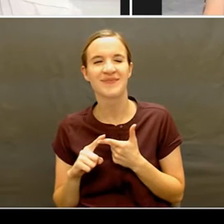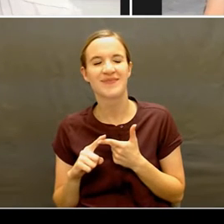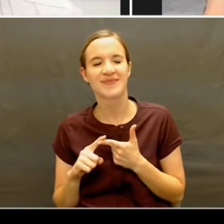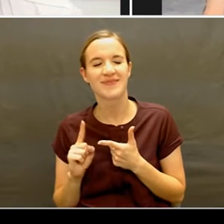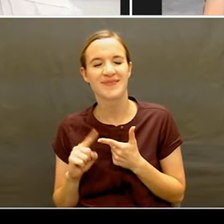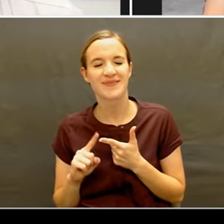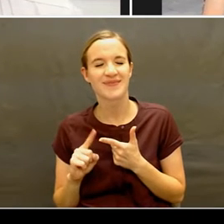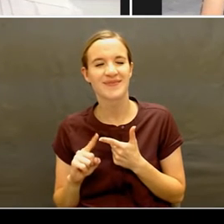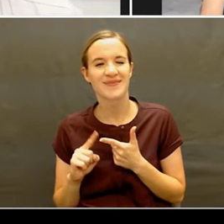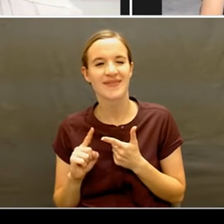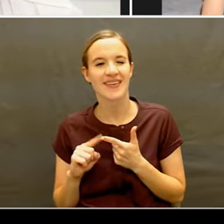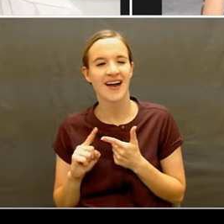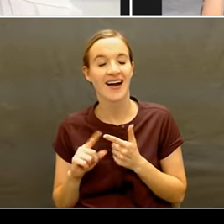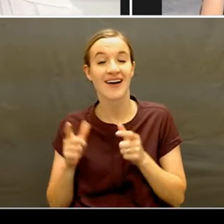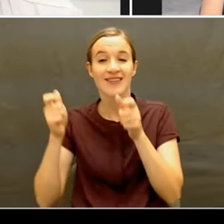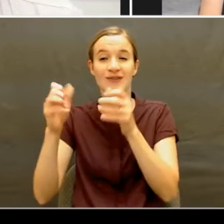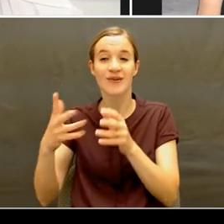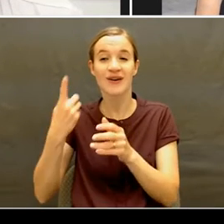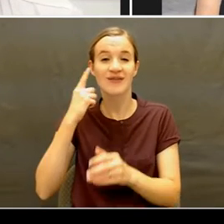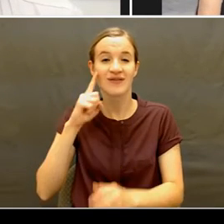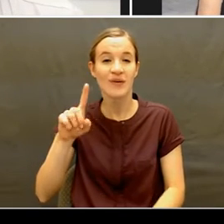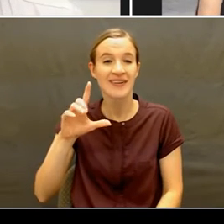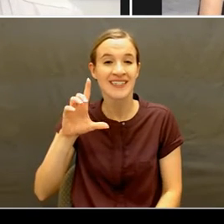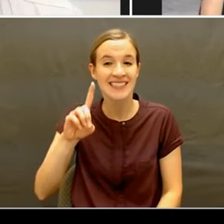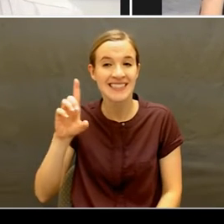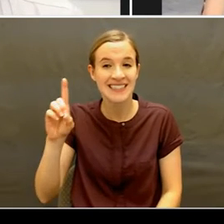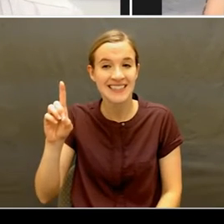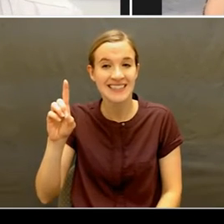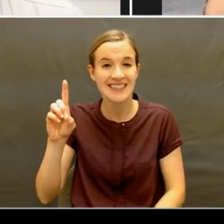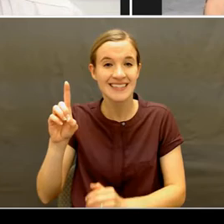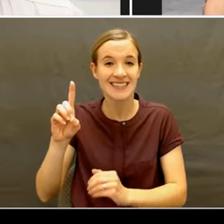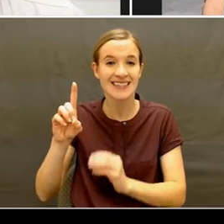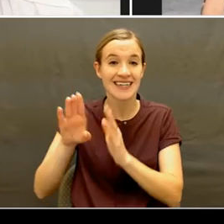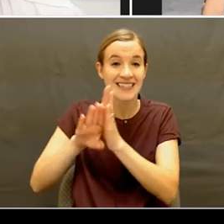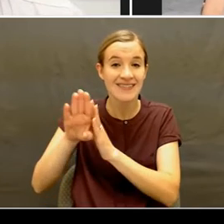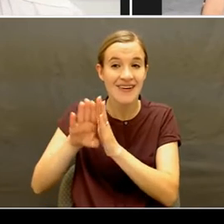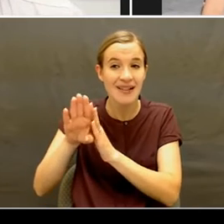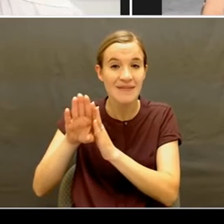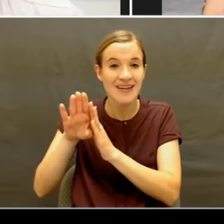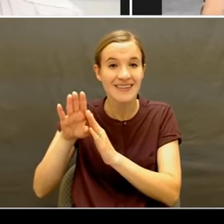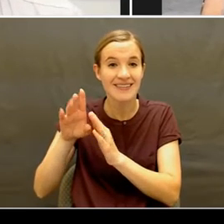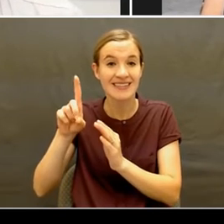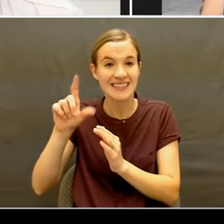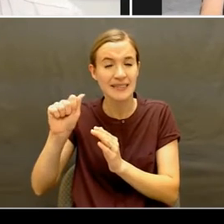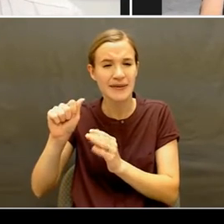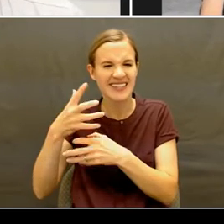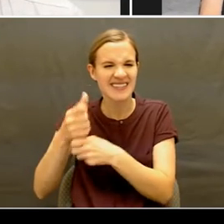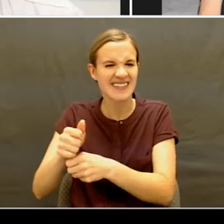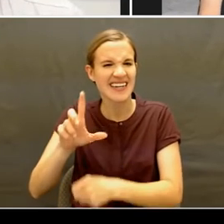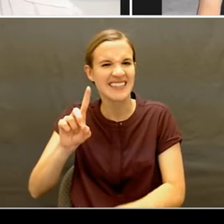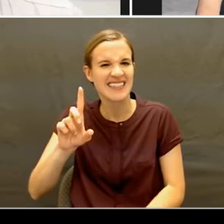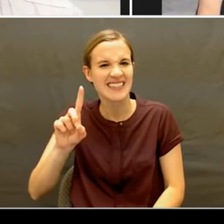developmental disability DDPC's.